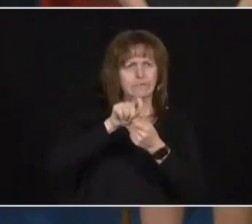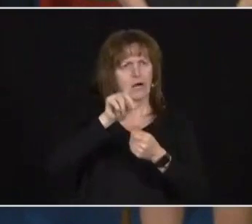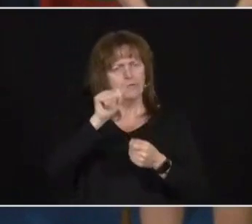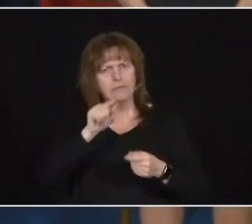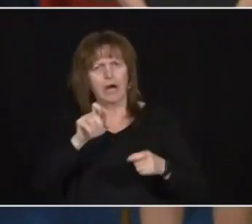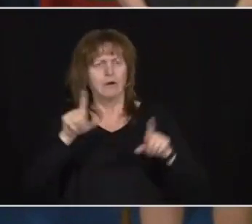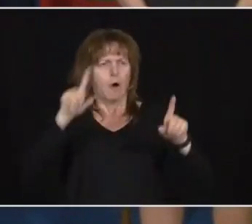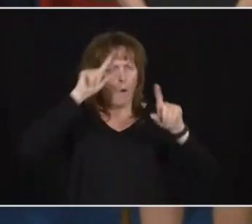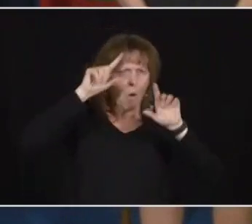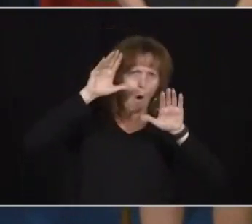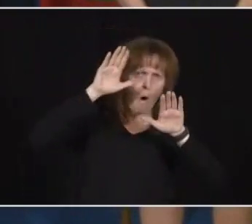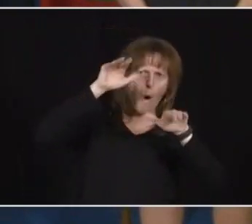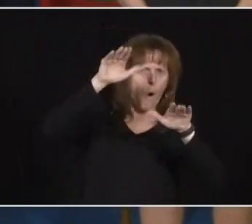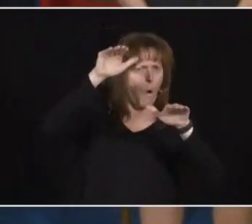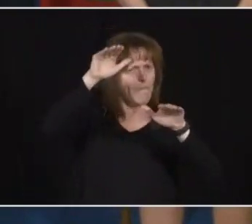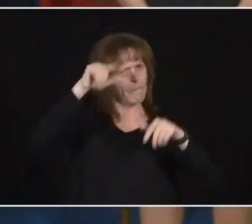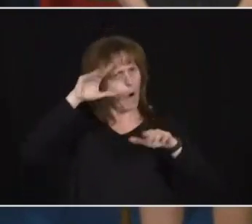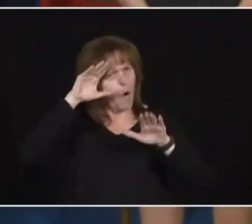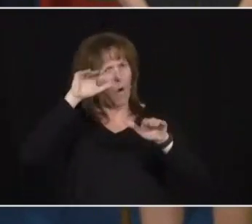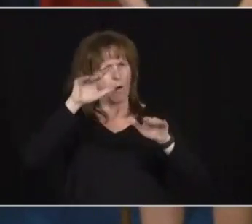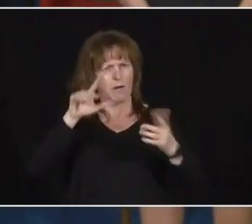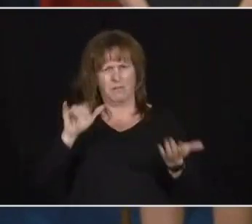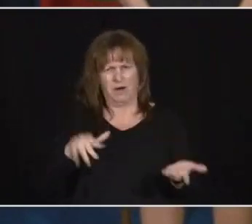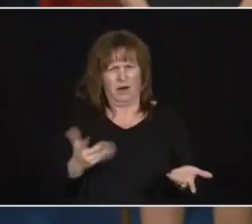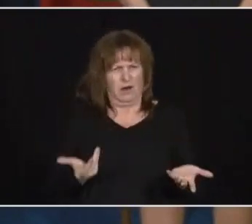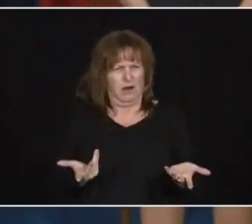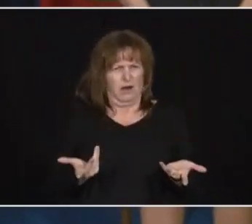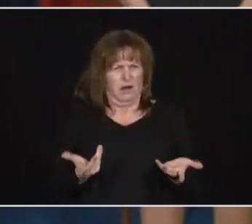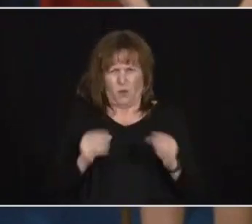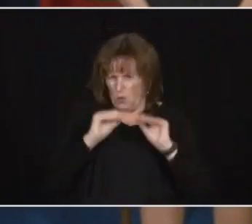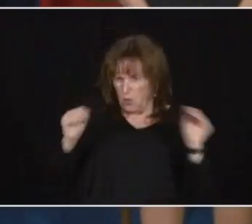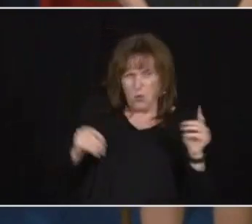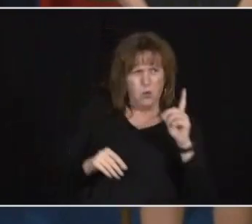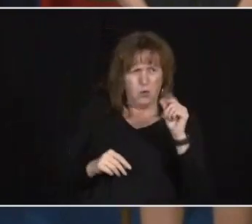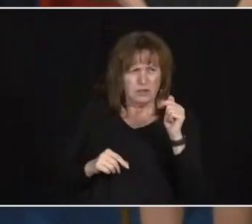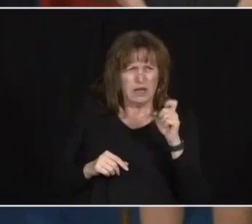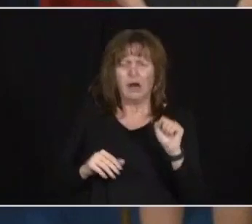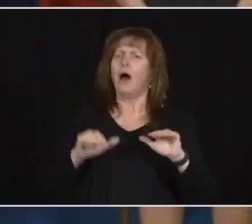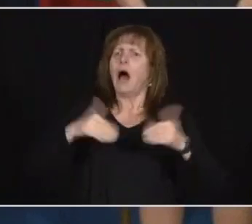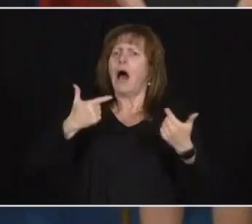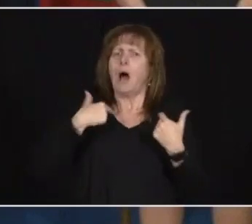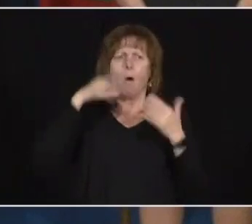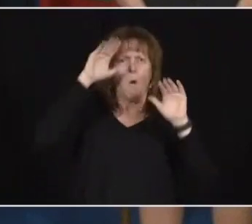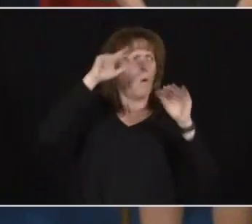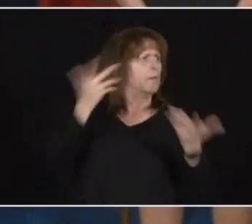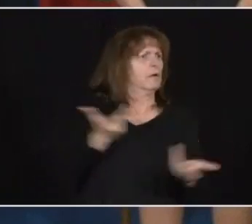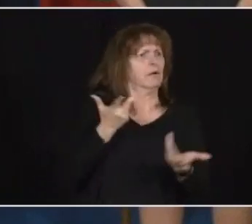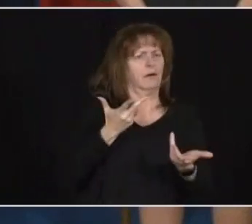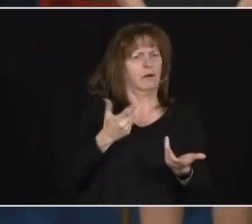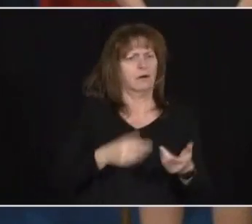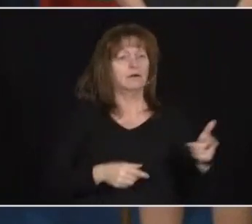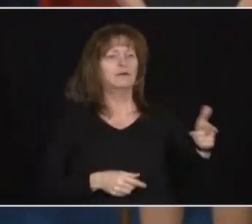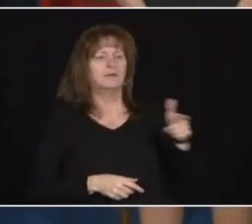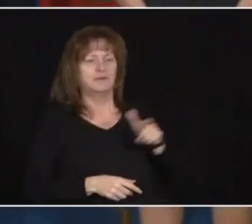willing to provide? Well, we're providing a glimmer of hope every single day when we see